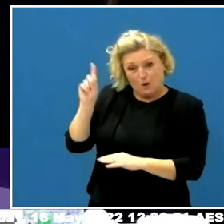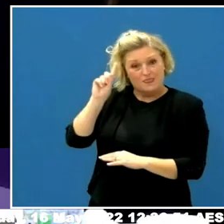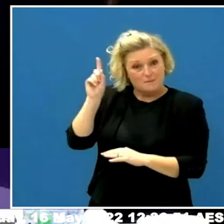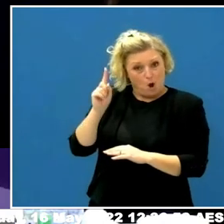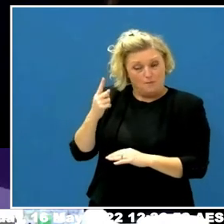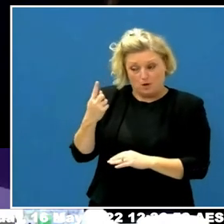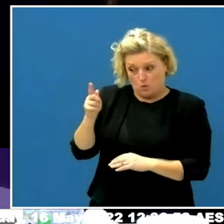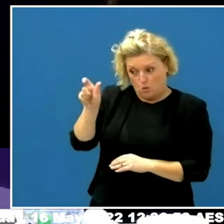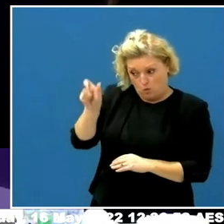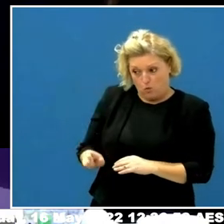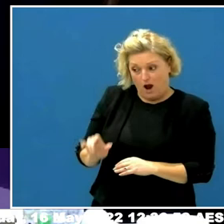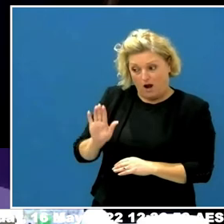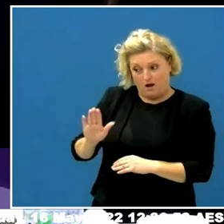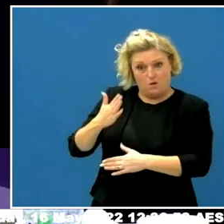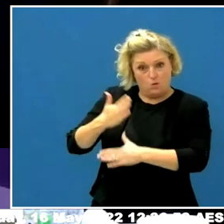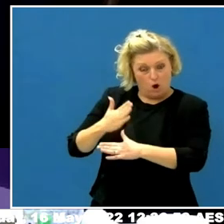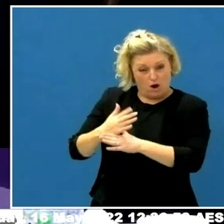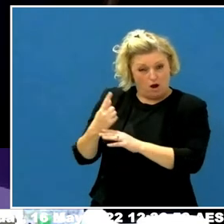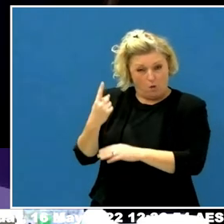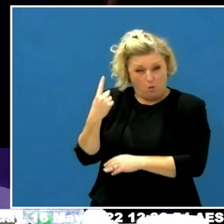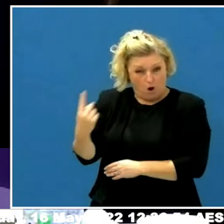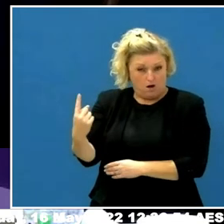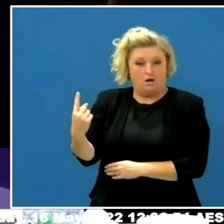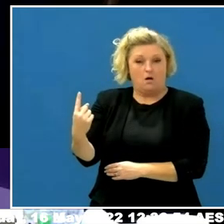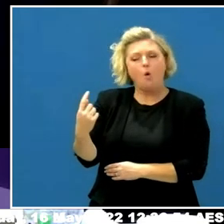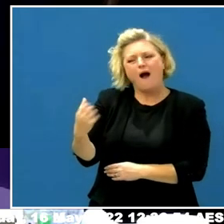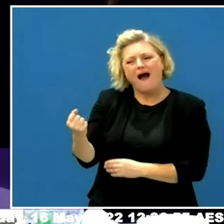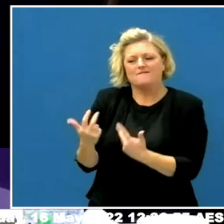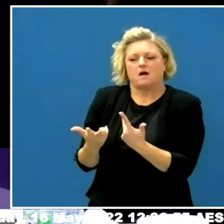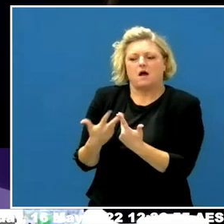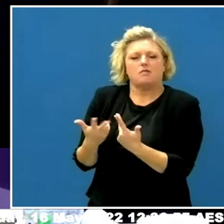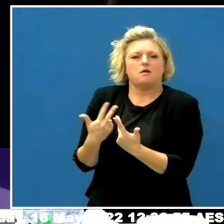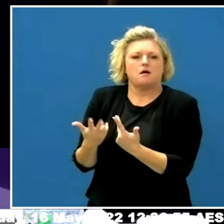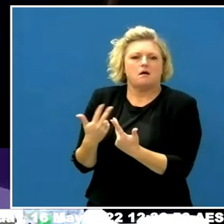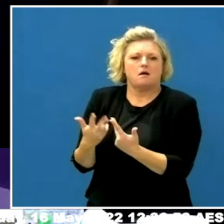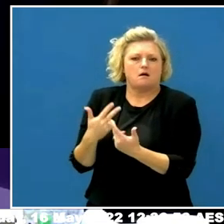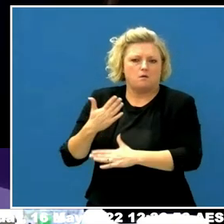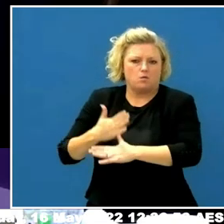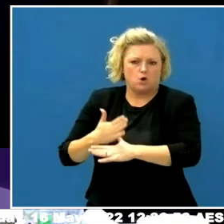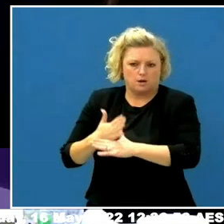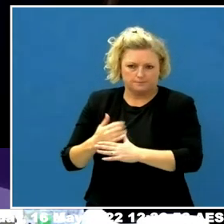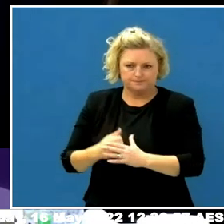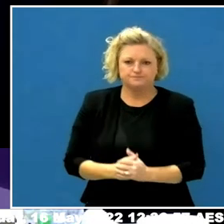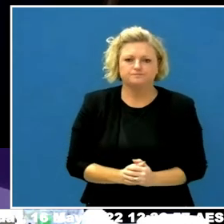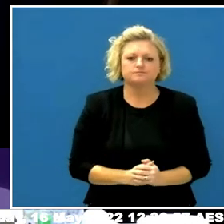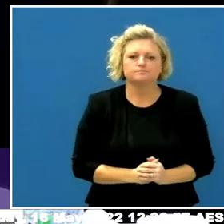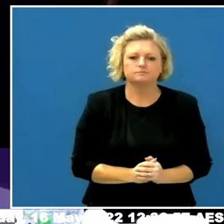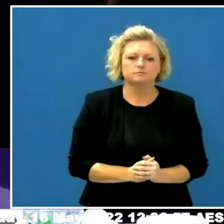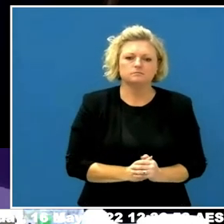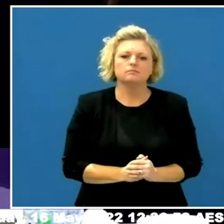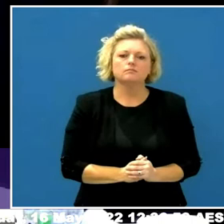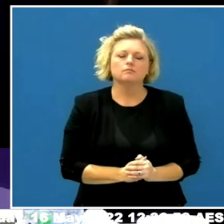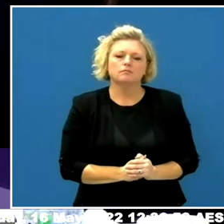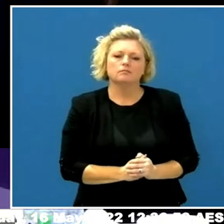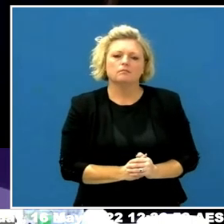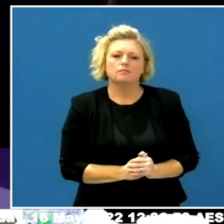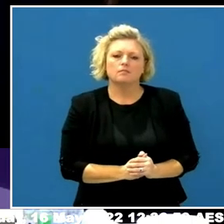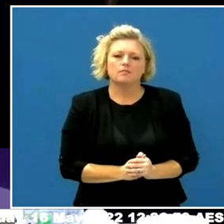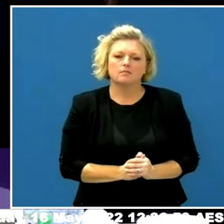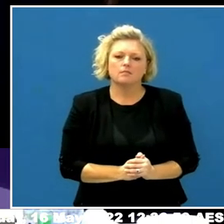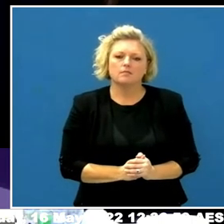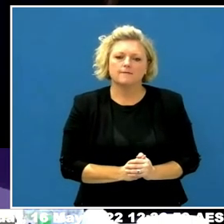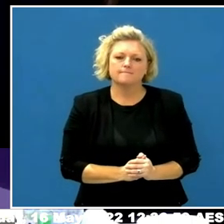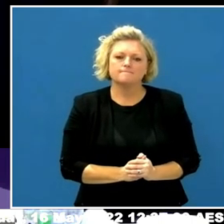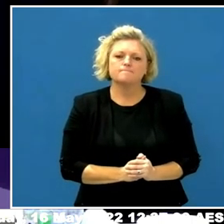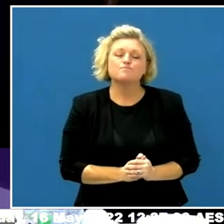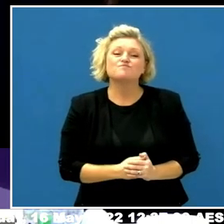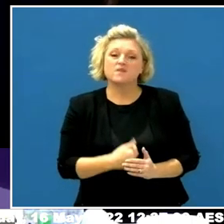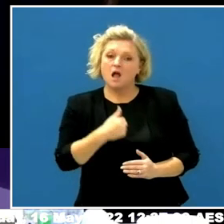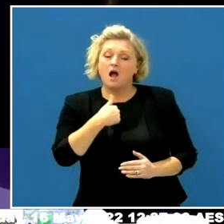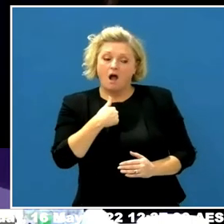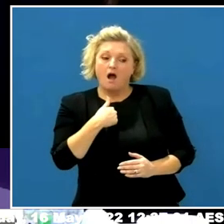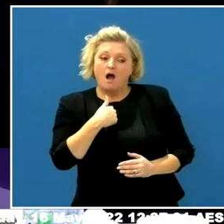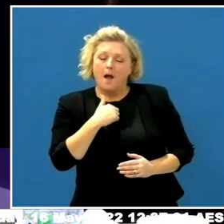It is. Also, I have reached out to other services that